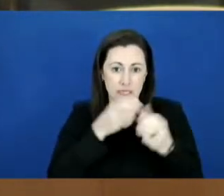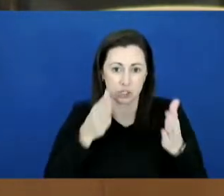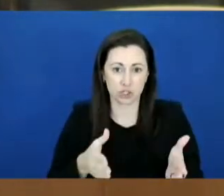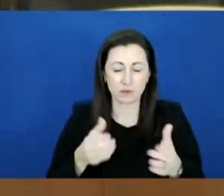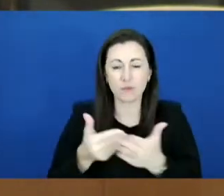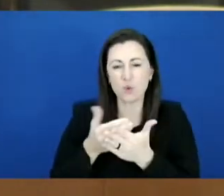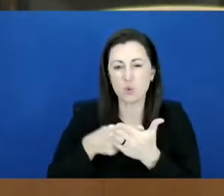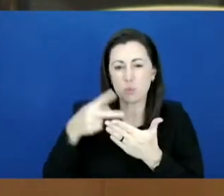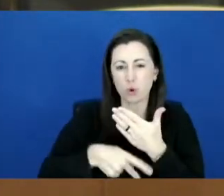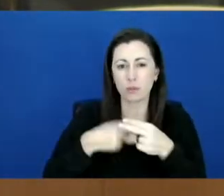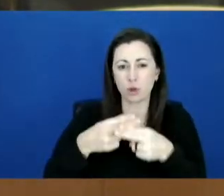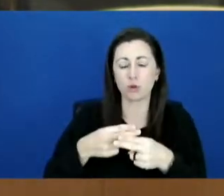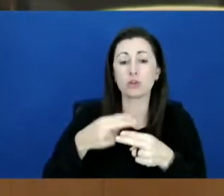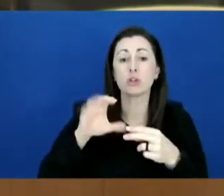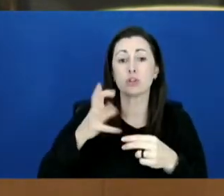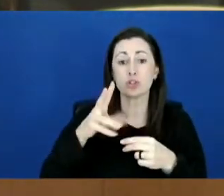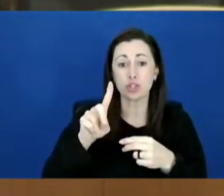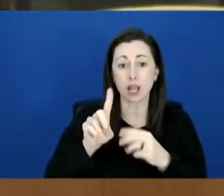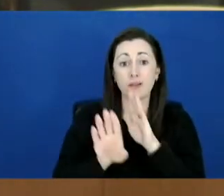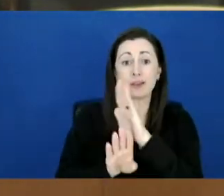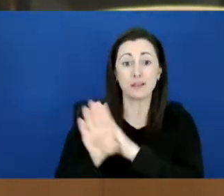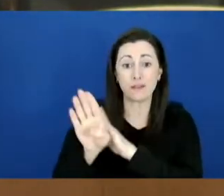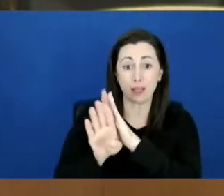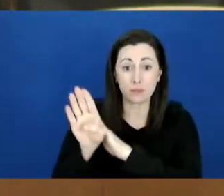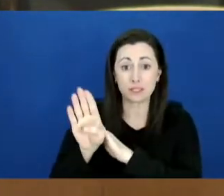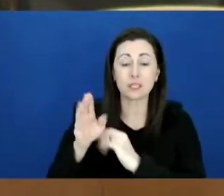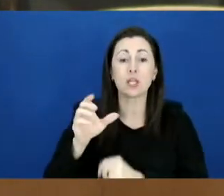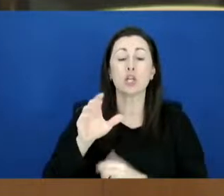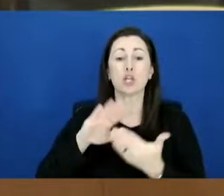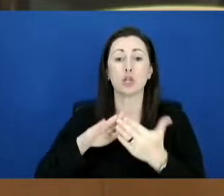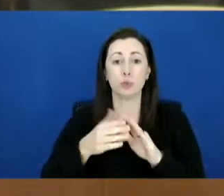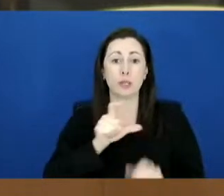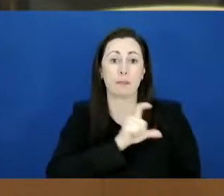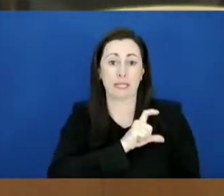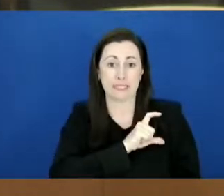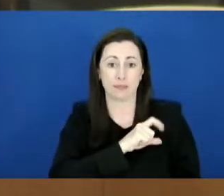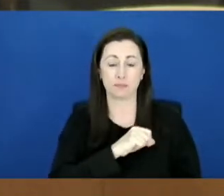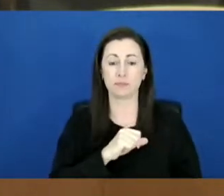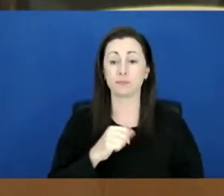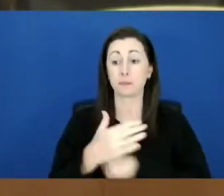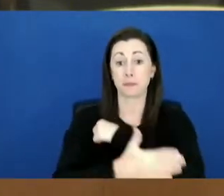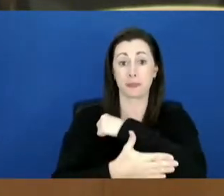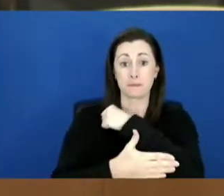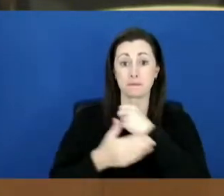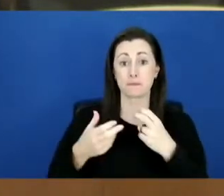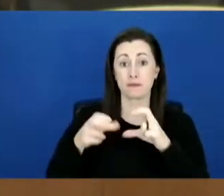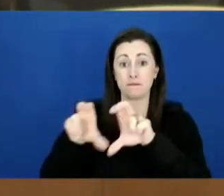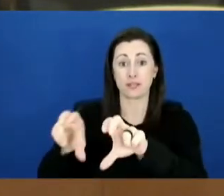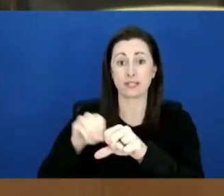NEW CO-RESPONDER PROGRAM, CALLED